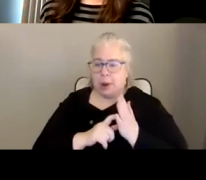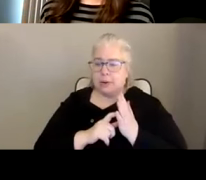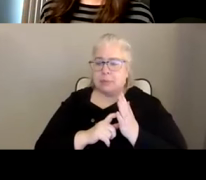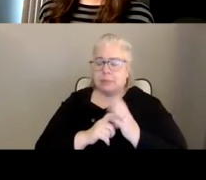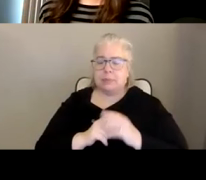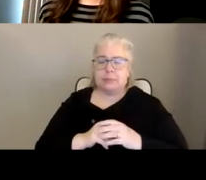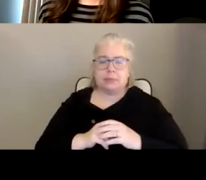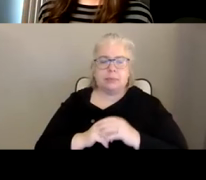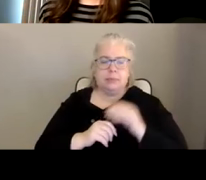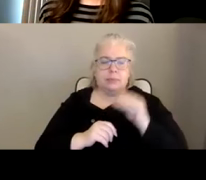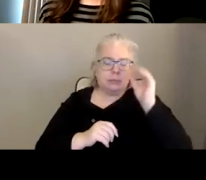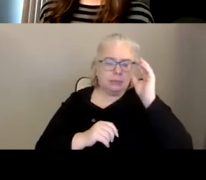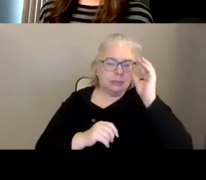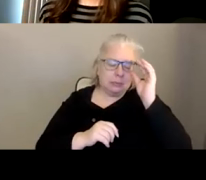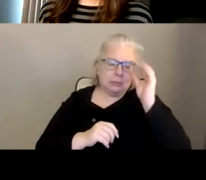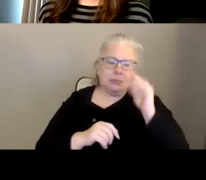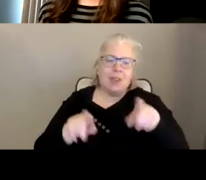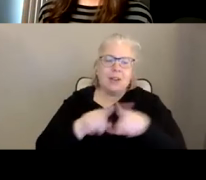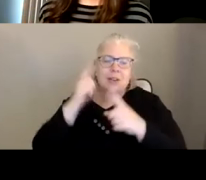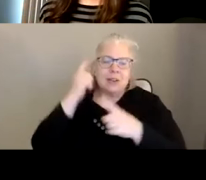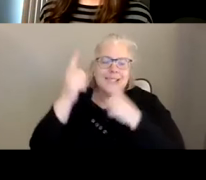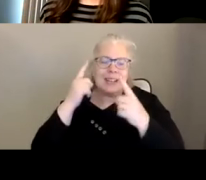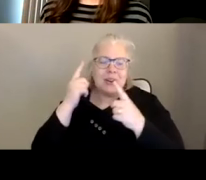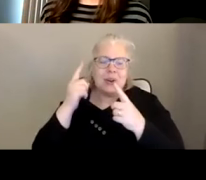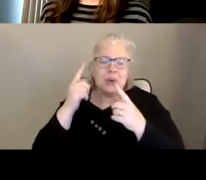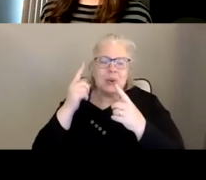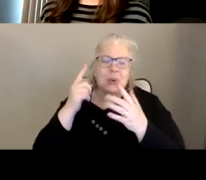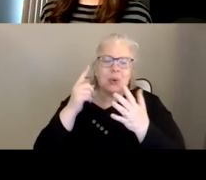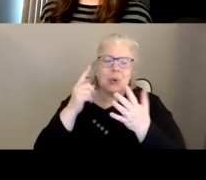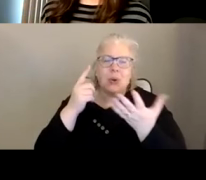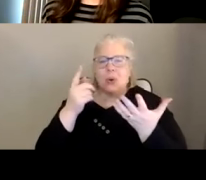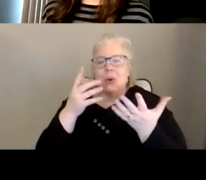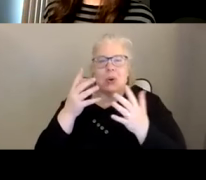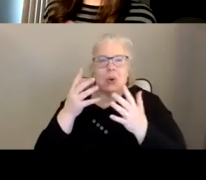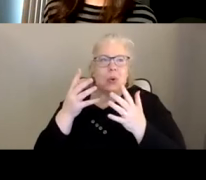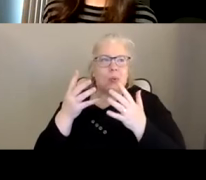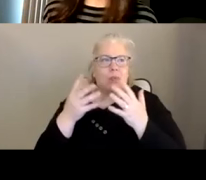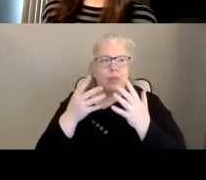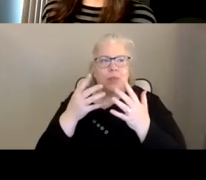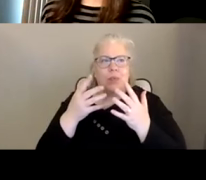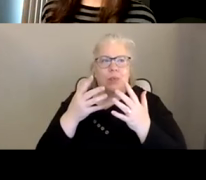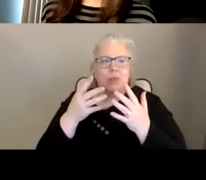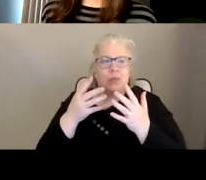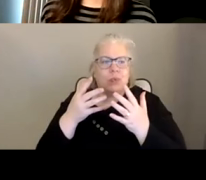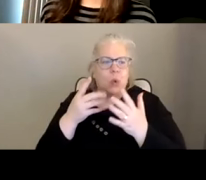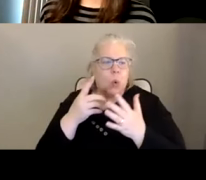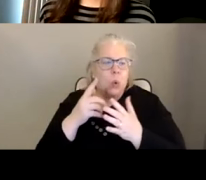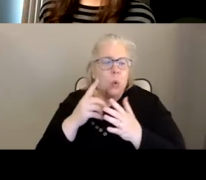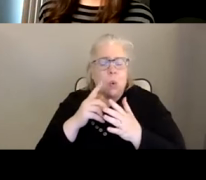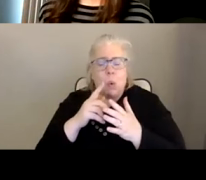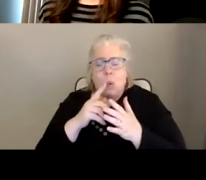You also want to look at what are some of the things that could pose a legal liability to your organization